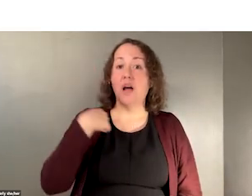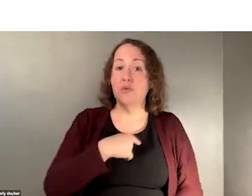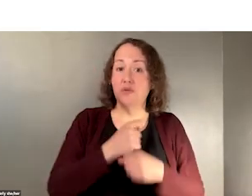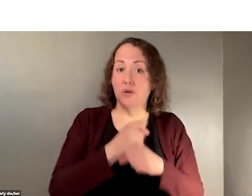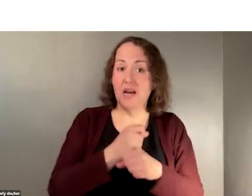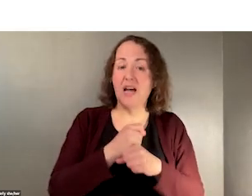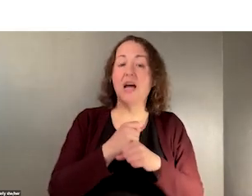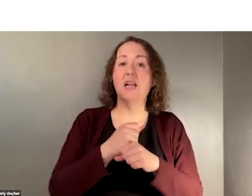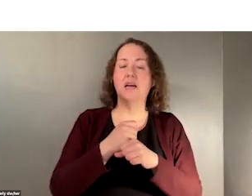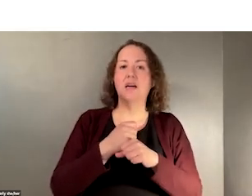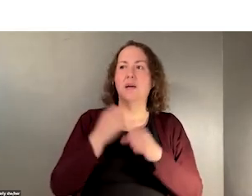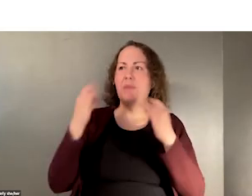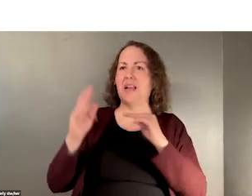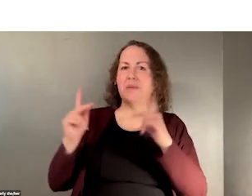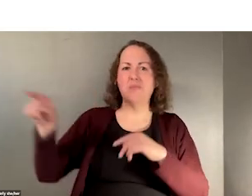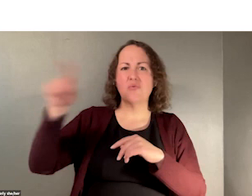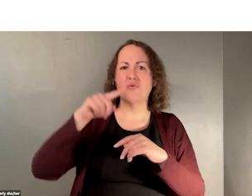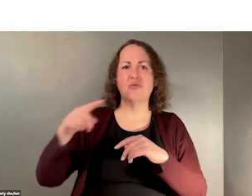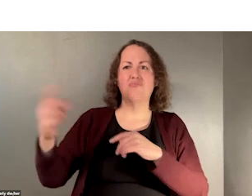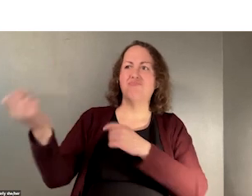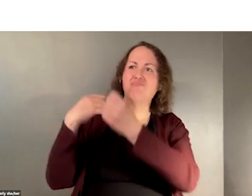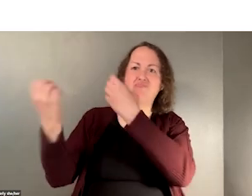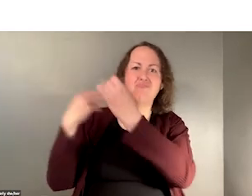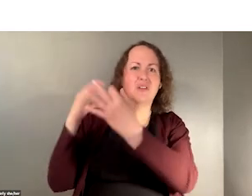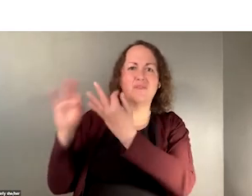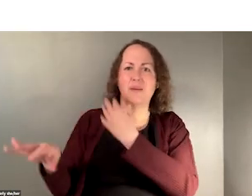from you -- from the people that were using ORCID and SciENcv.